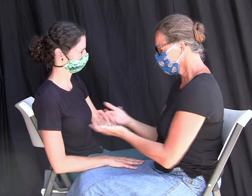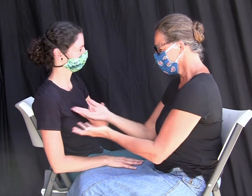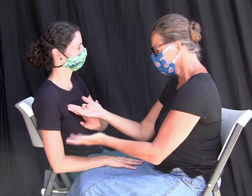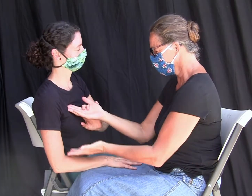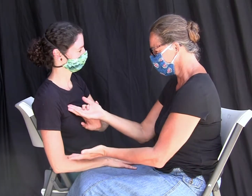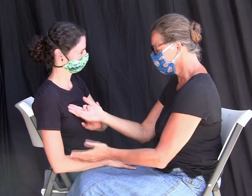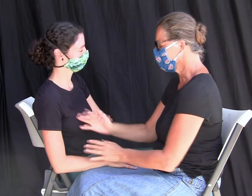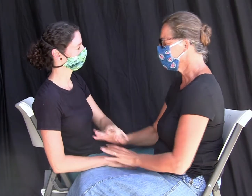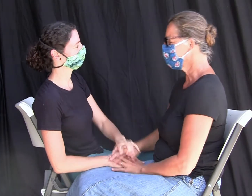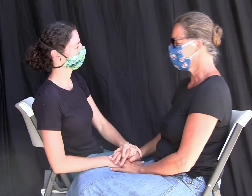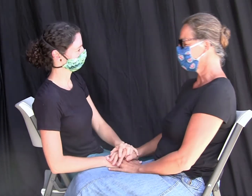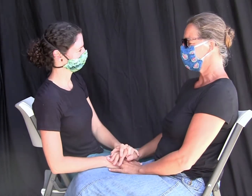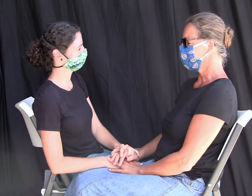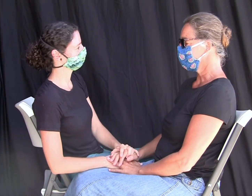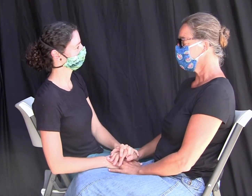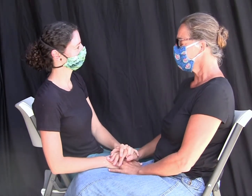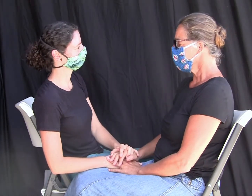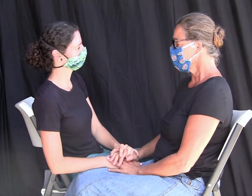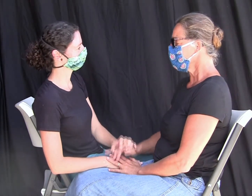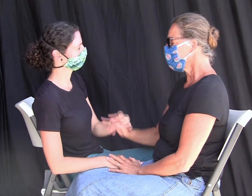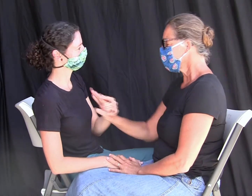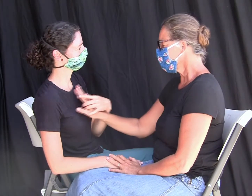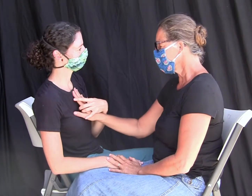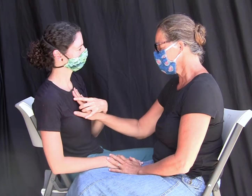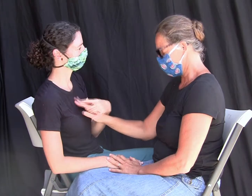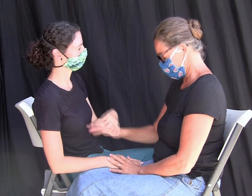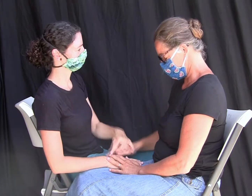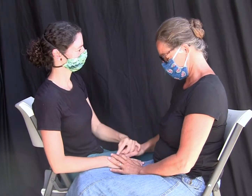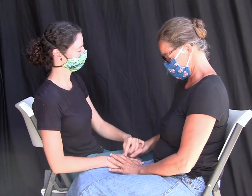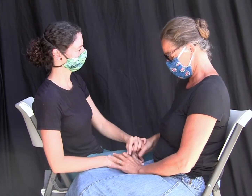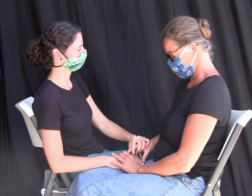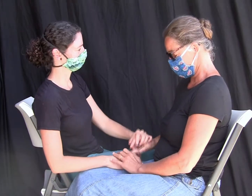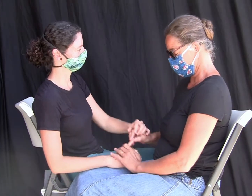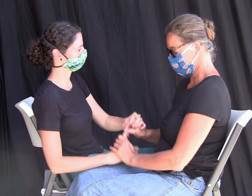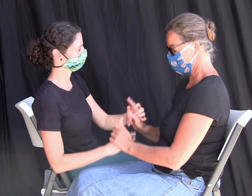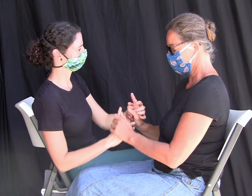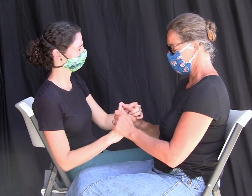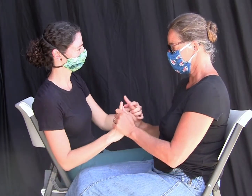we are in physical contact here, through touch, is critical for Protactile language.